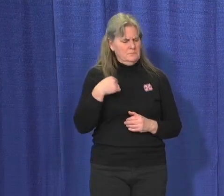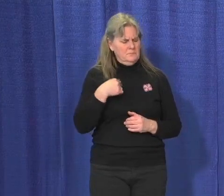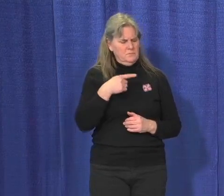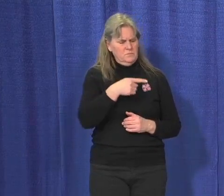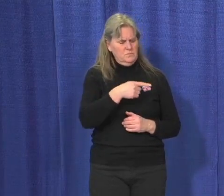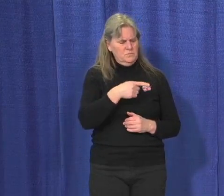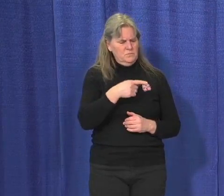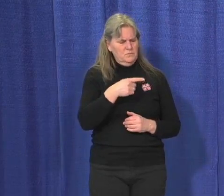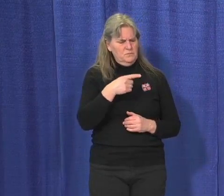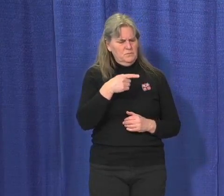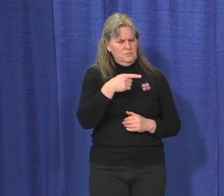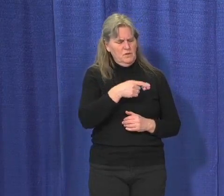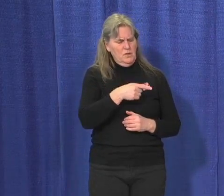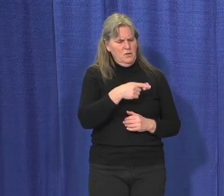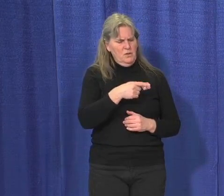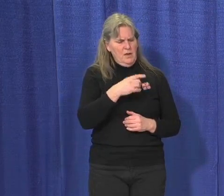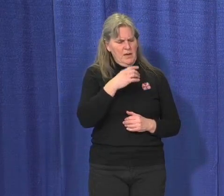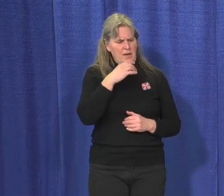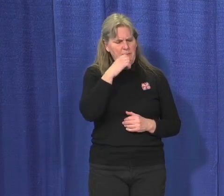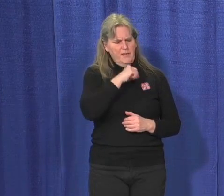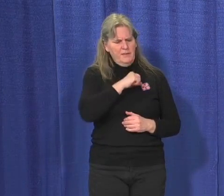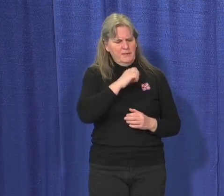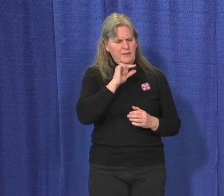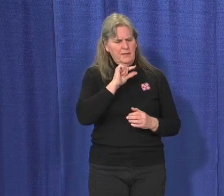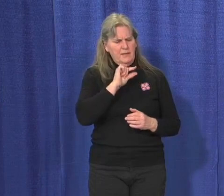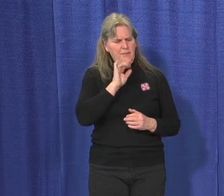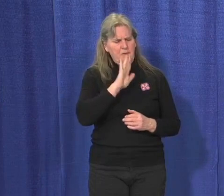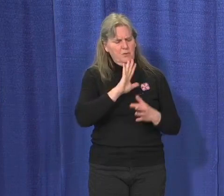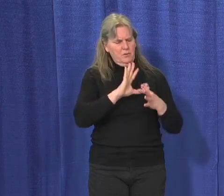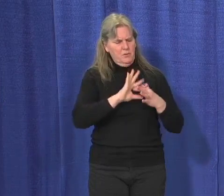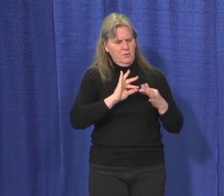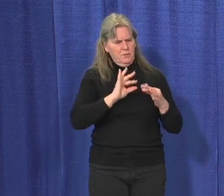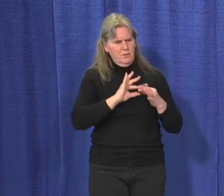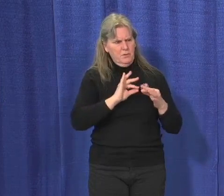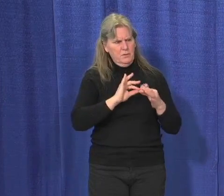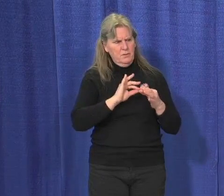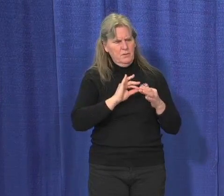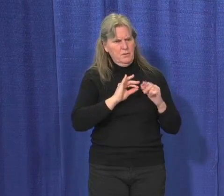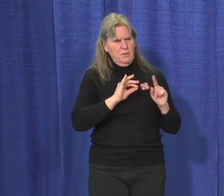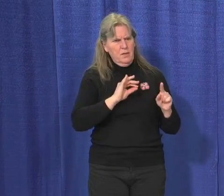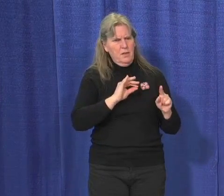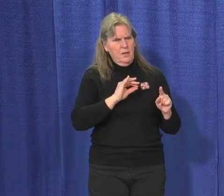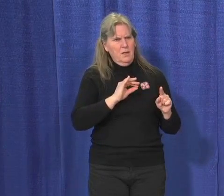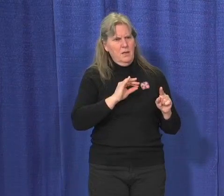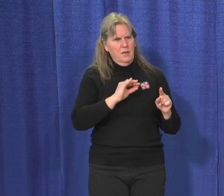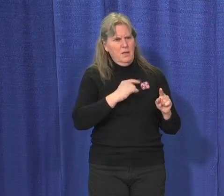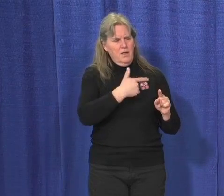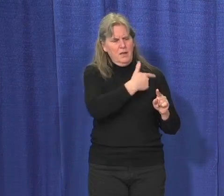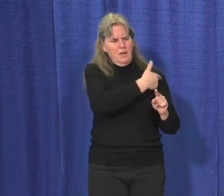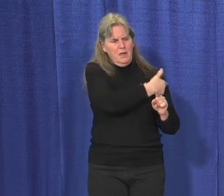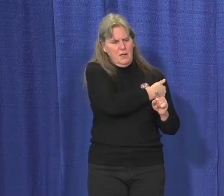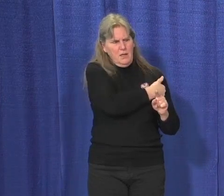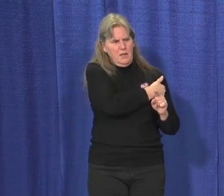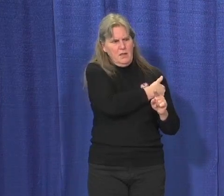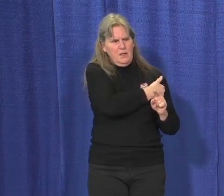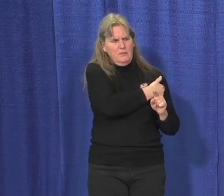I missed a little bit of this. The drop of vaccinations when we